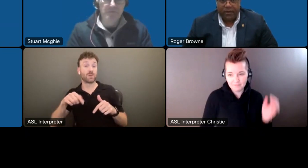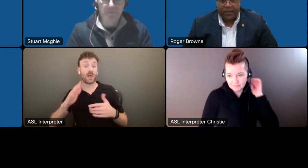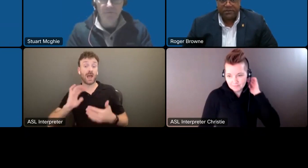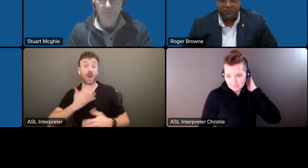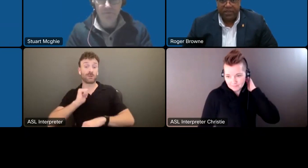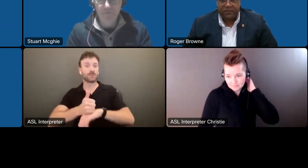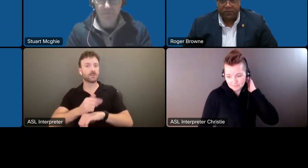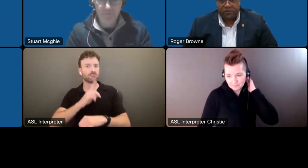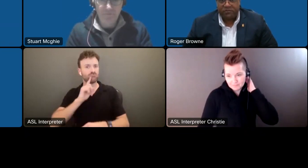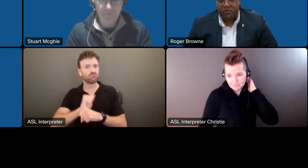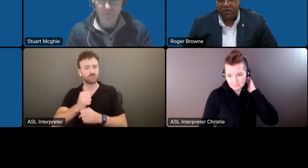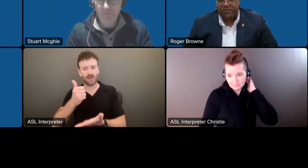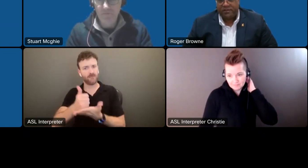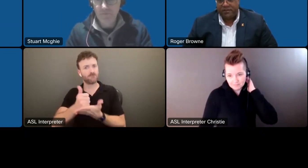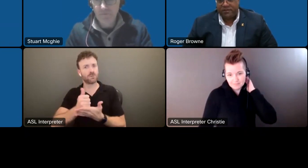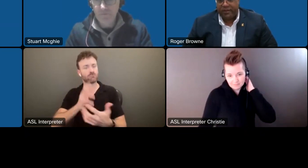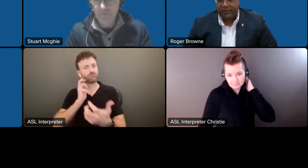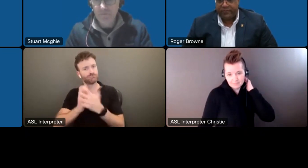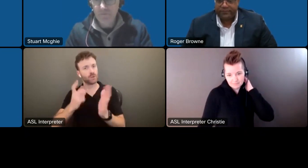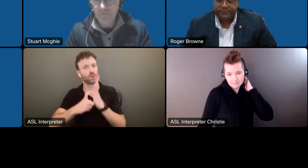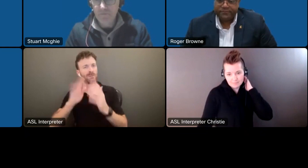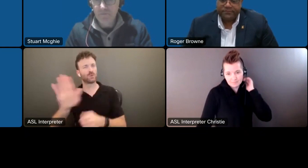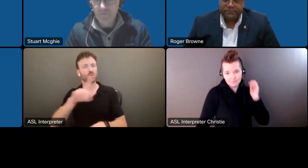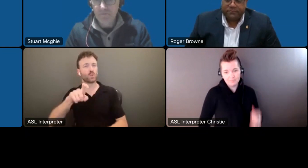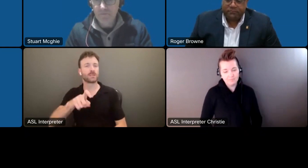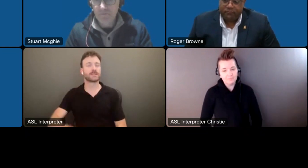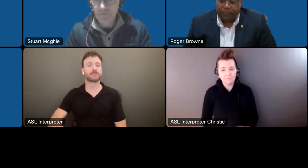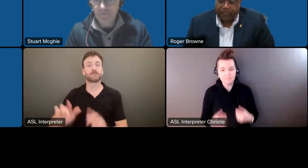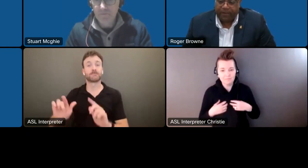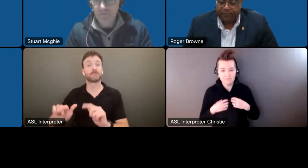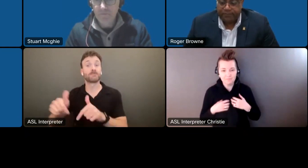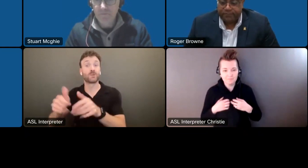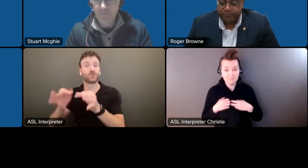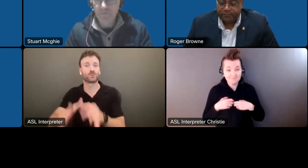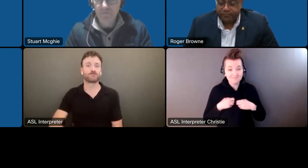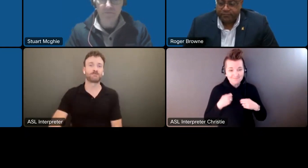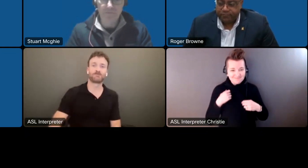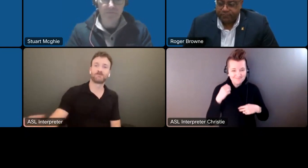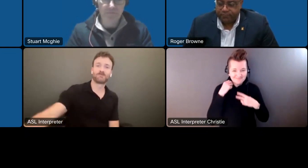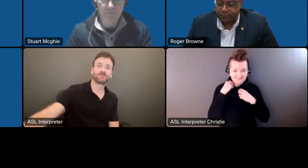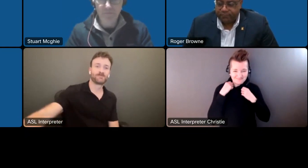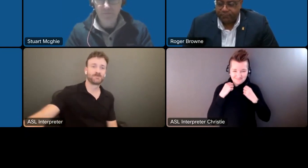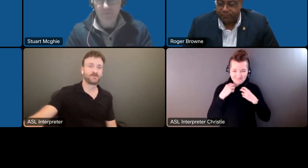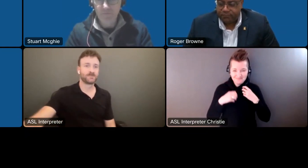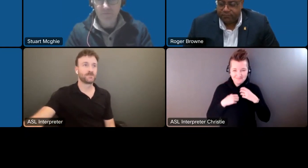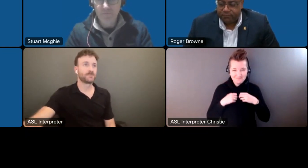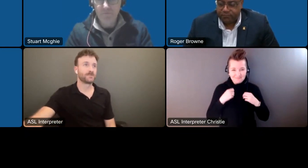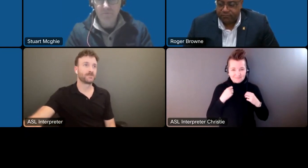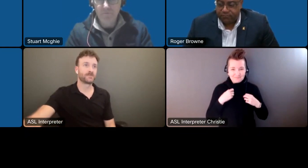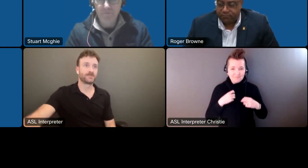And actually meet those requirements and needs you have. Charissa Iogna: Awesome.